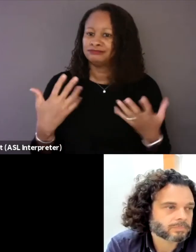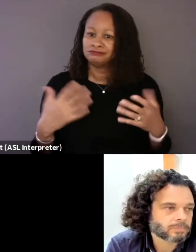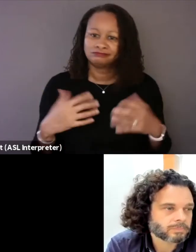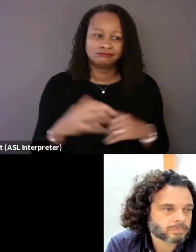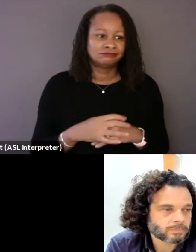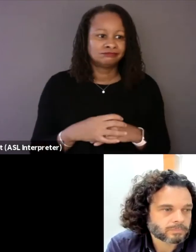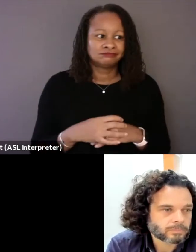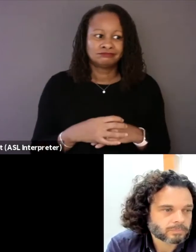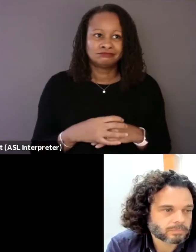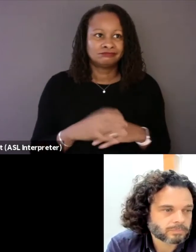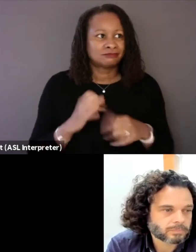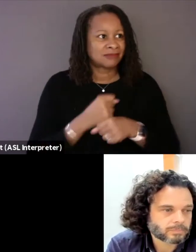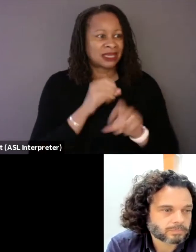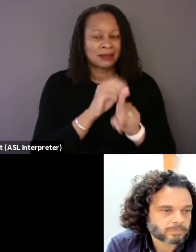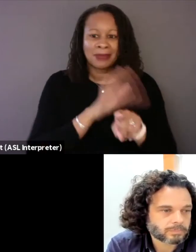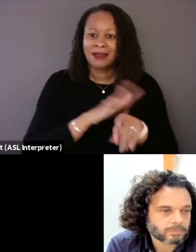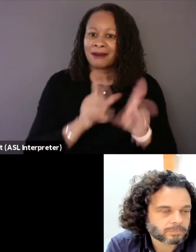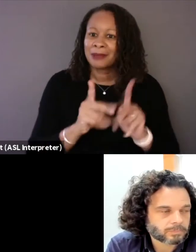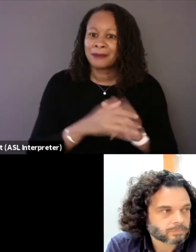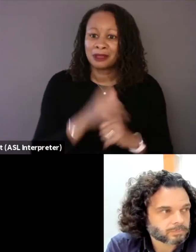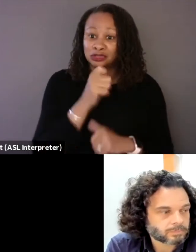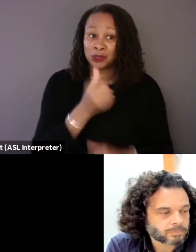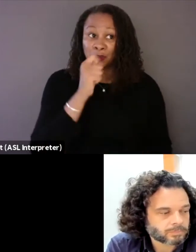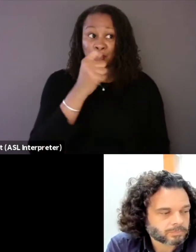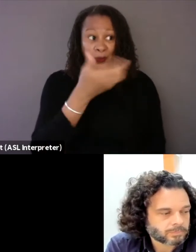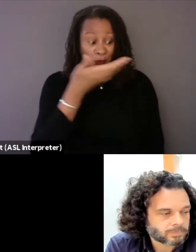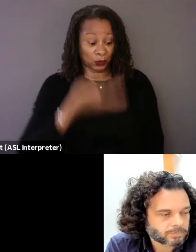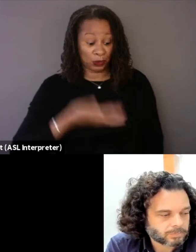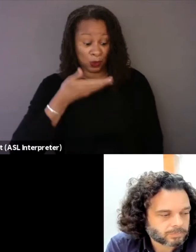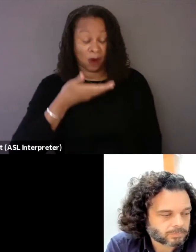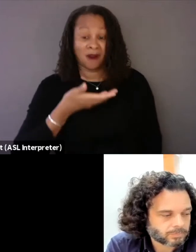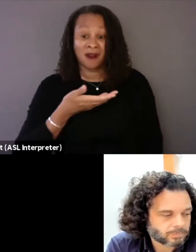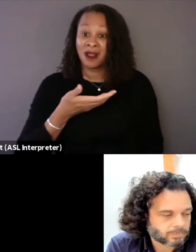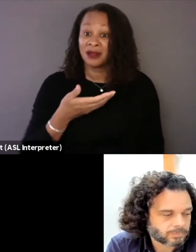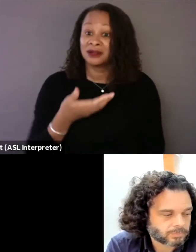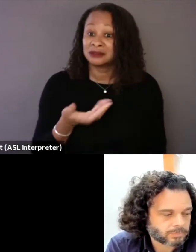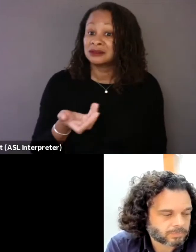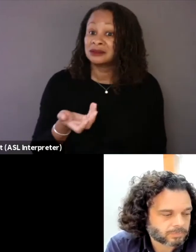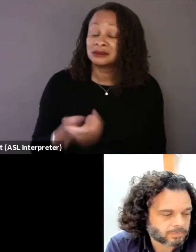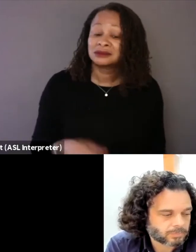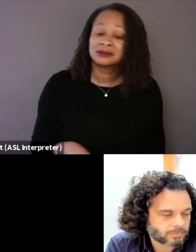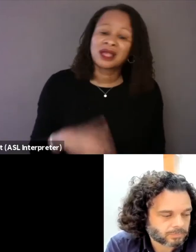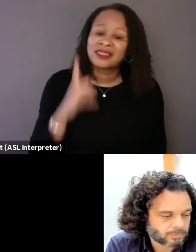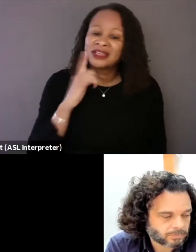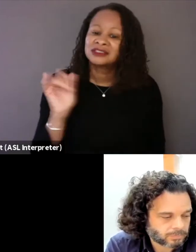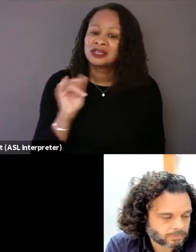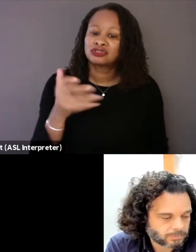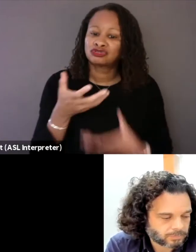make an impact on people understanding who you are and coming back, and you, you know, I think it's also a trust that you can kind of get